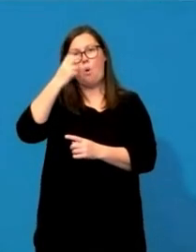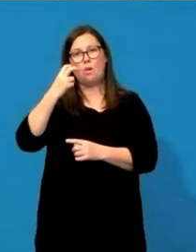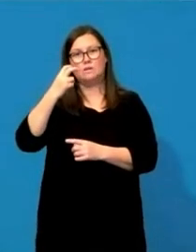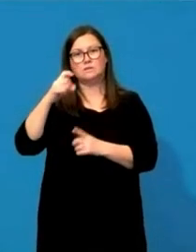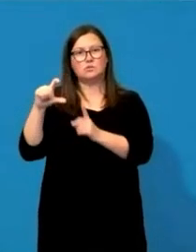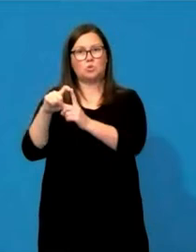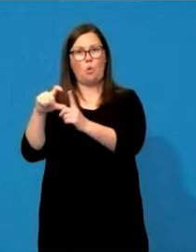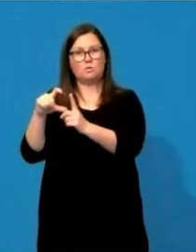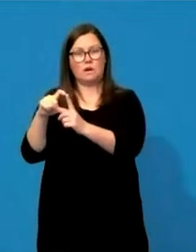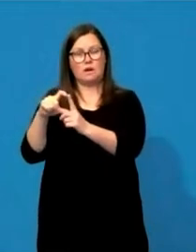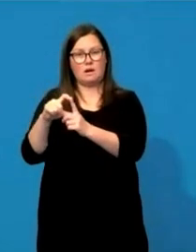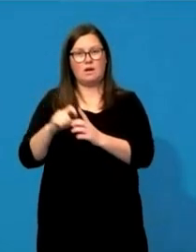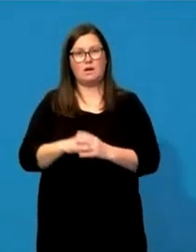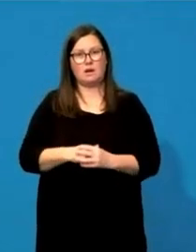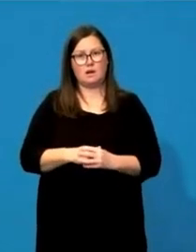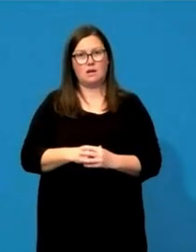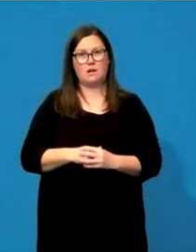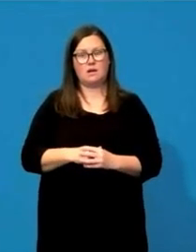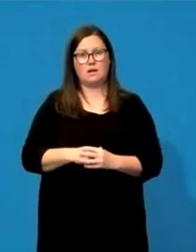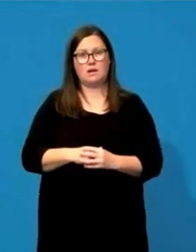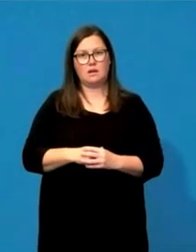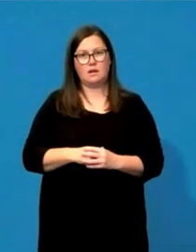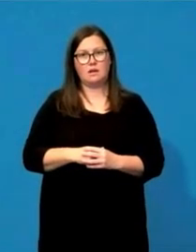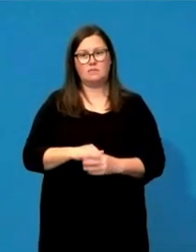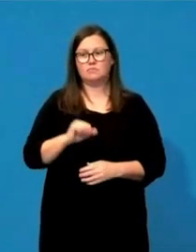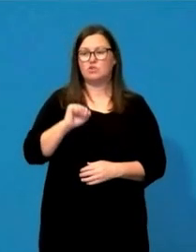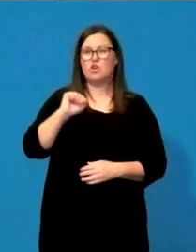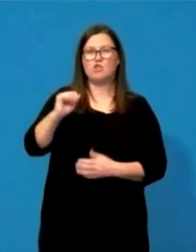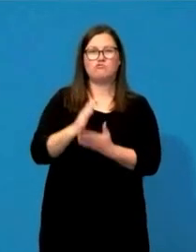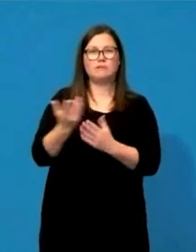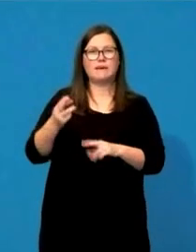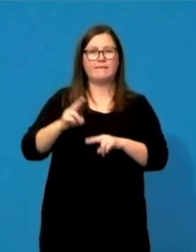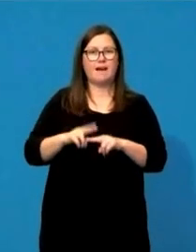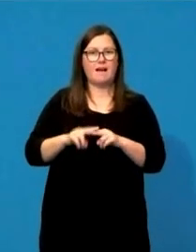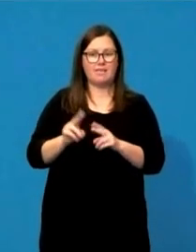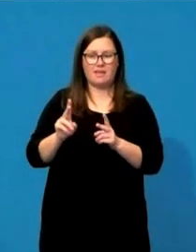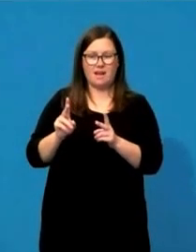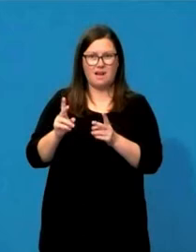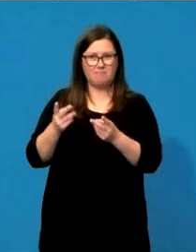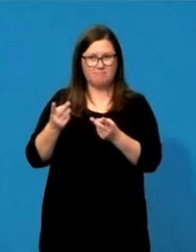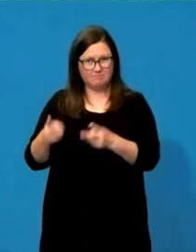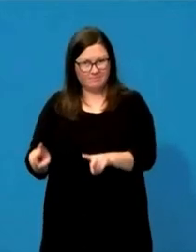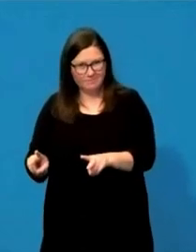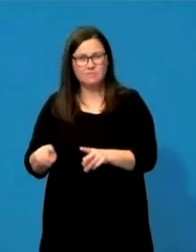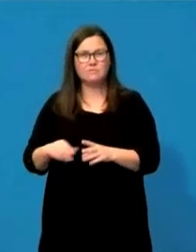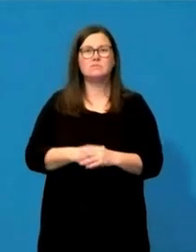Her biological father is deceased, and my partner and I have six other adult children